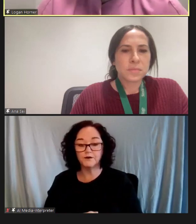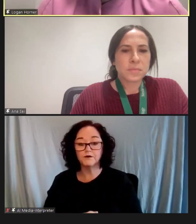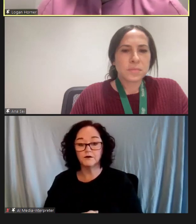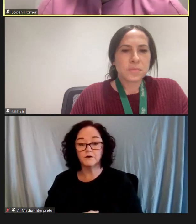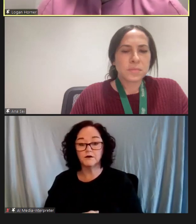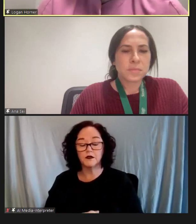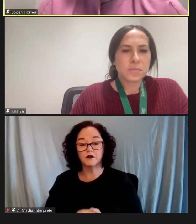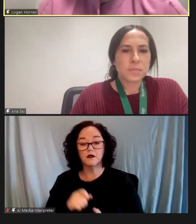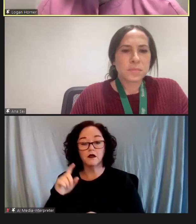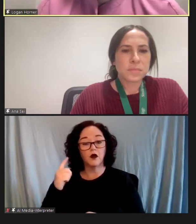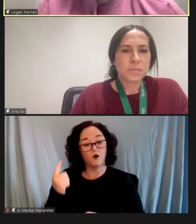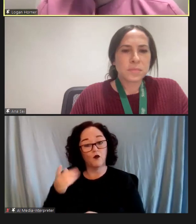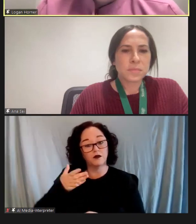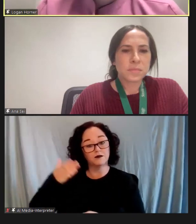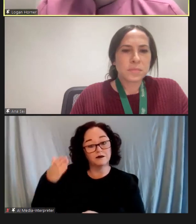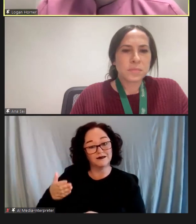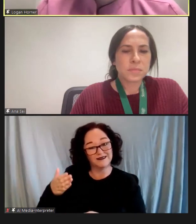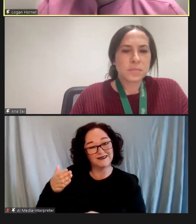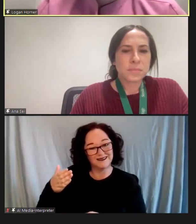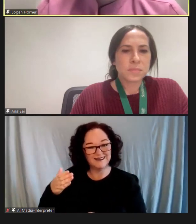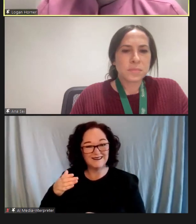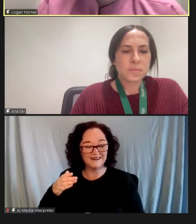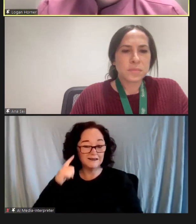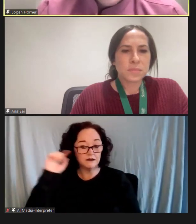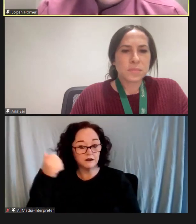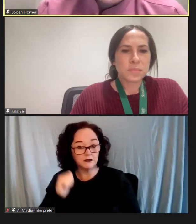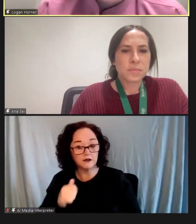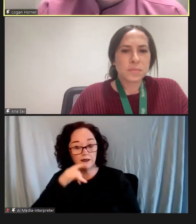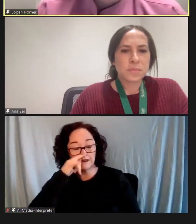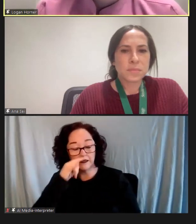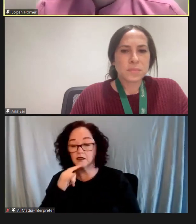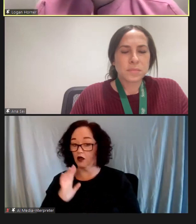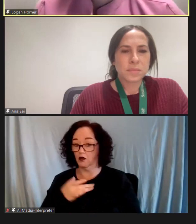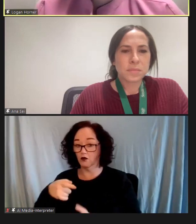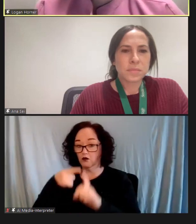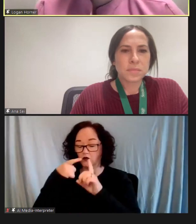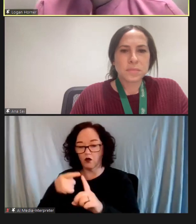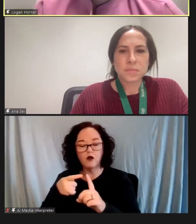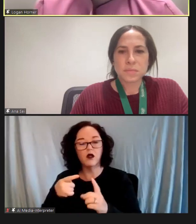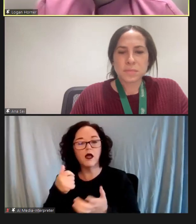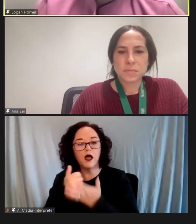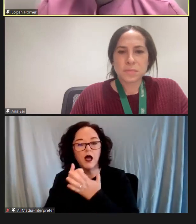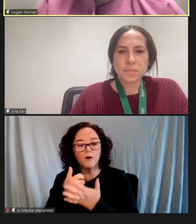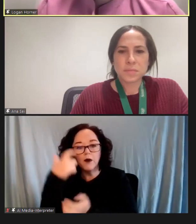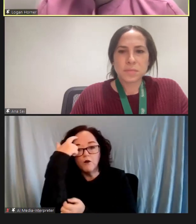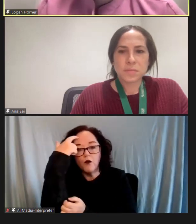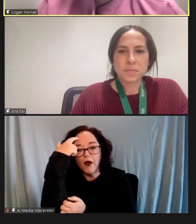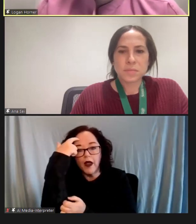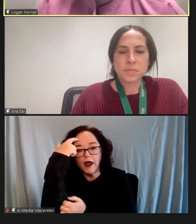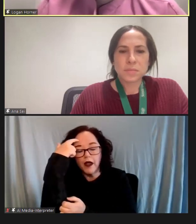kids like Anna talked about is to get